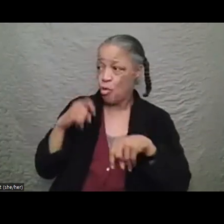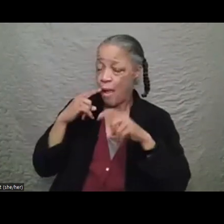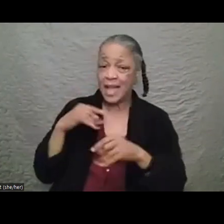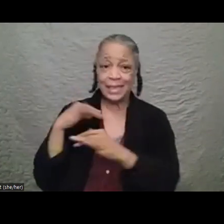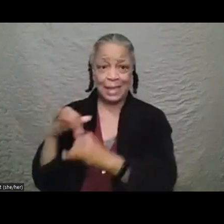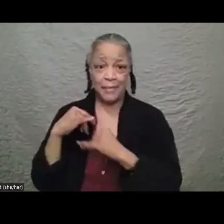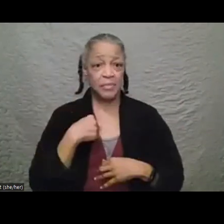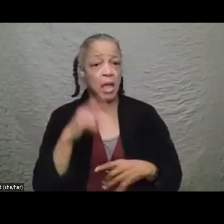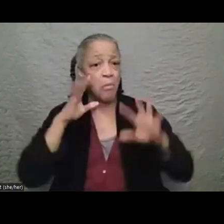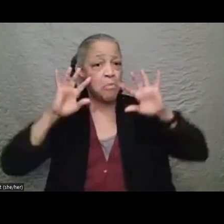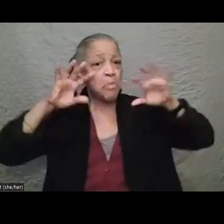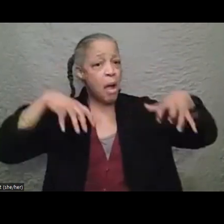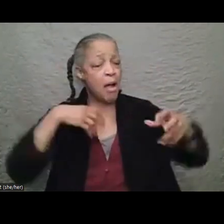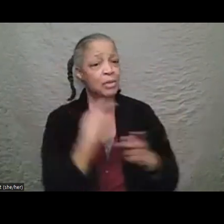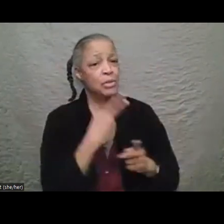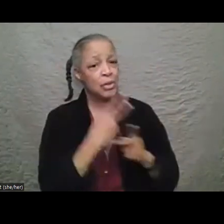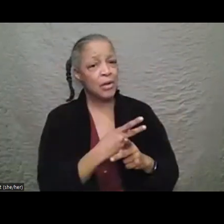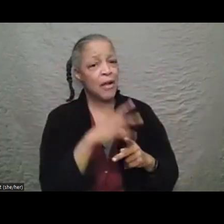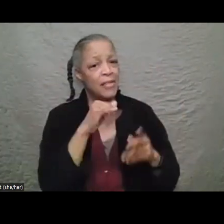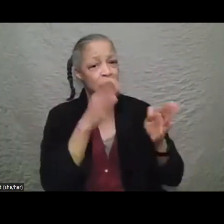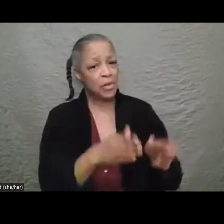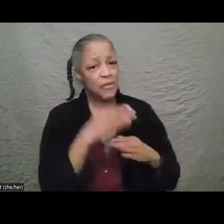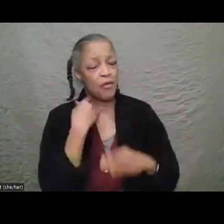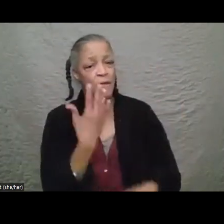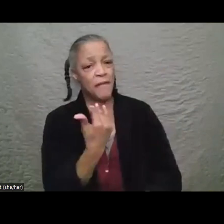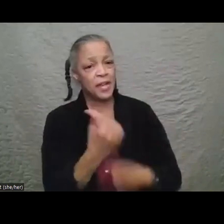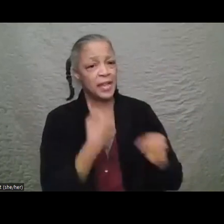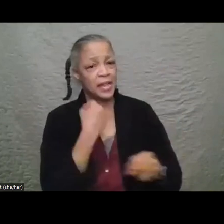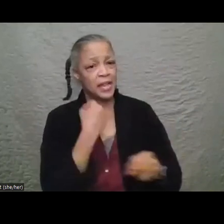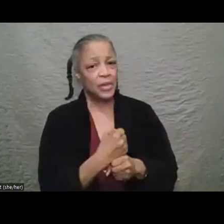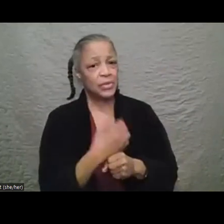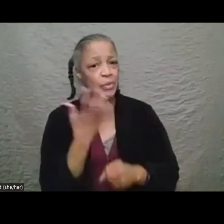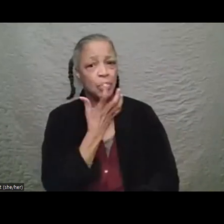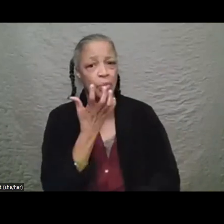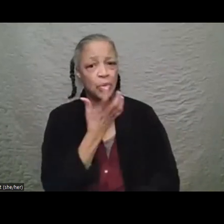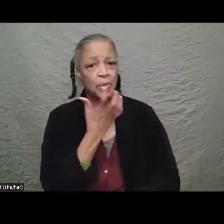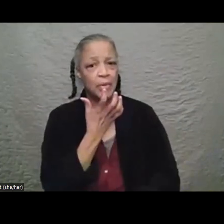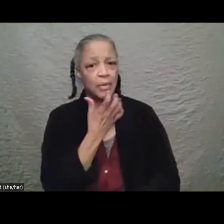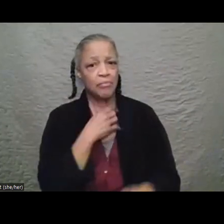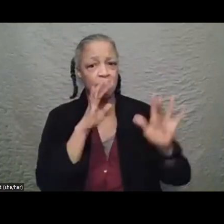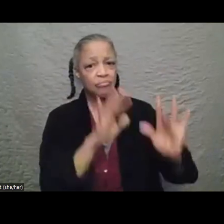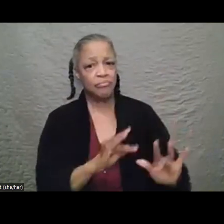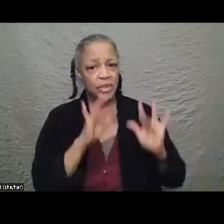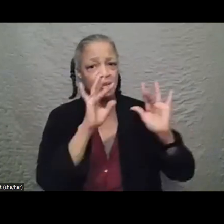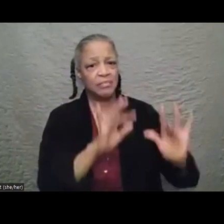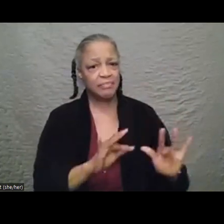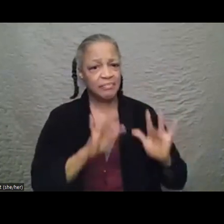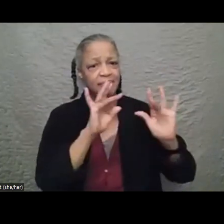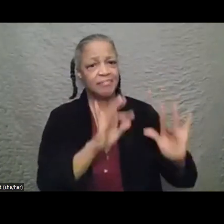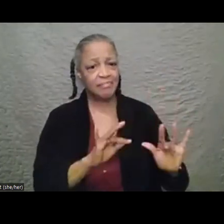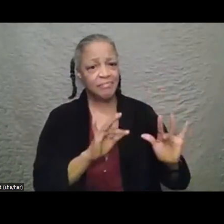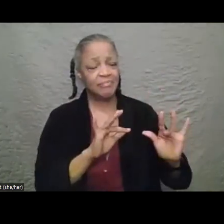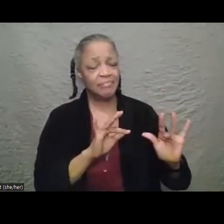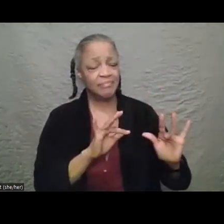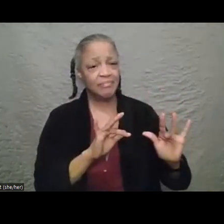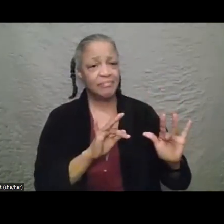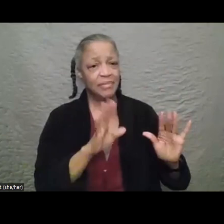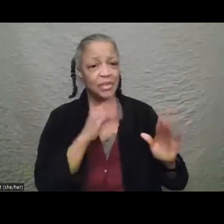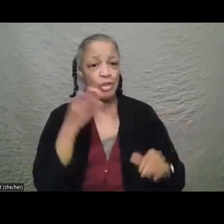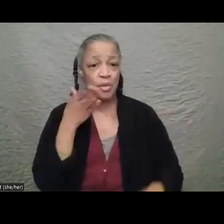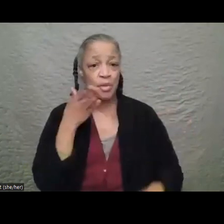I look after this person for 15 years , poor thing . She ended up there and used to tell